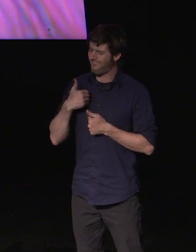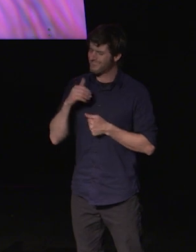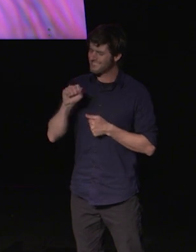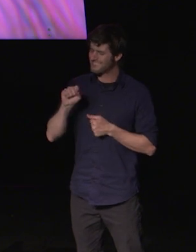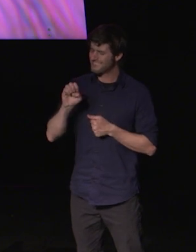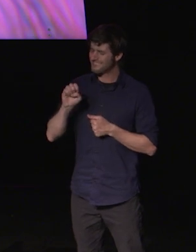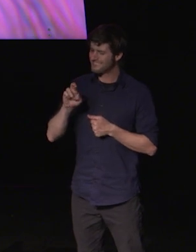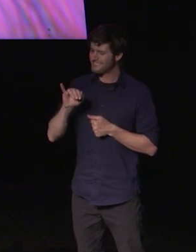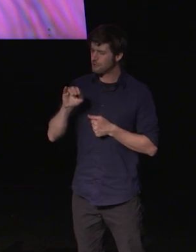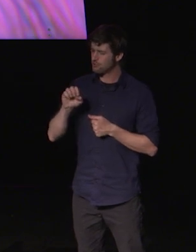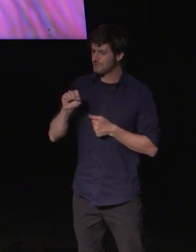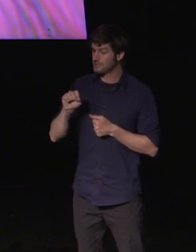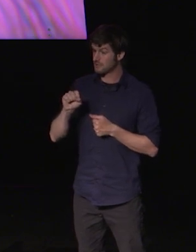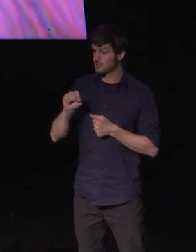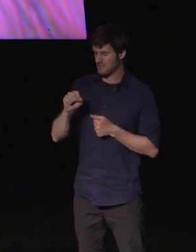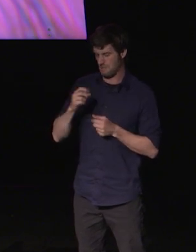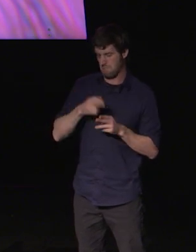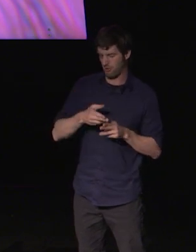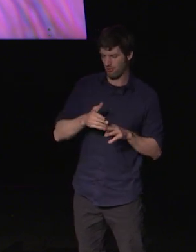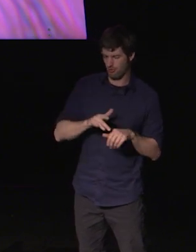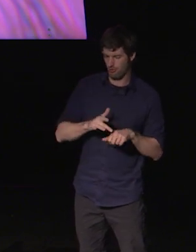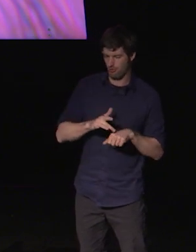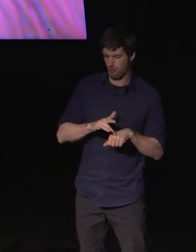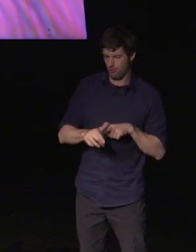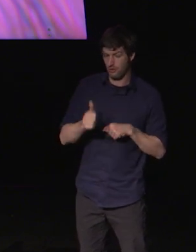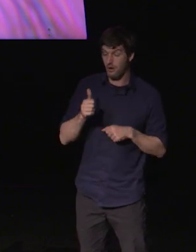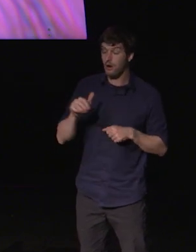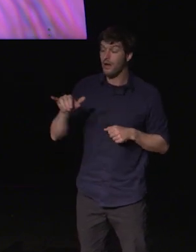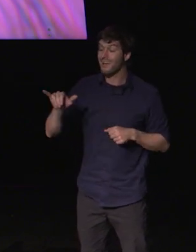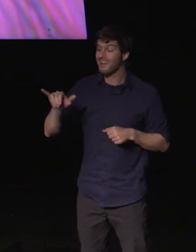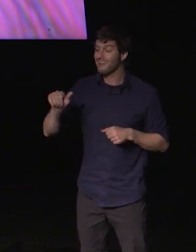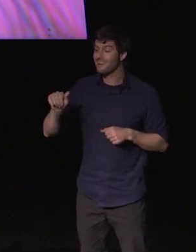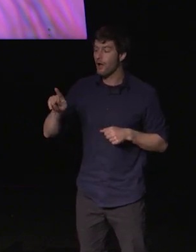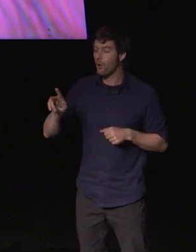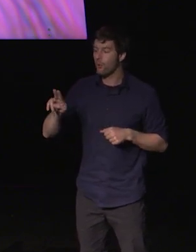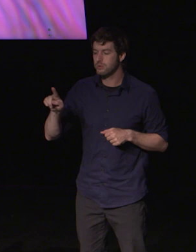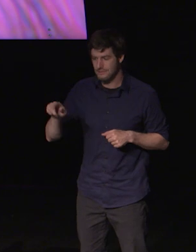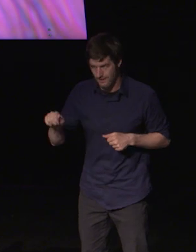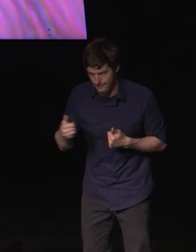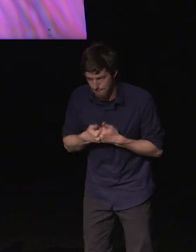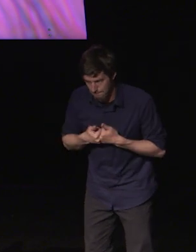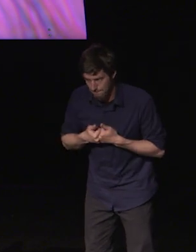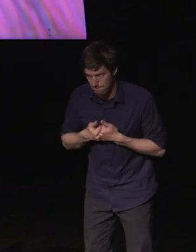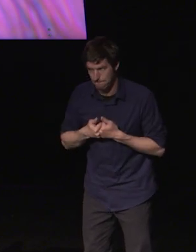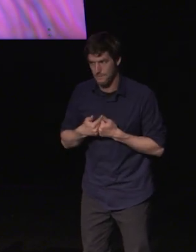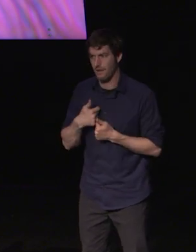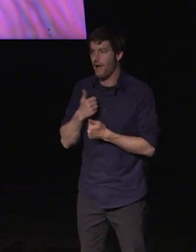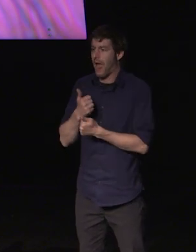The Yakuza games. Oh. -I love, I love the idea of the Yakuza games.